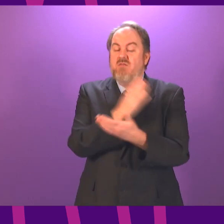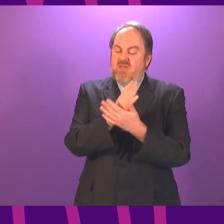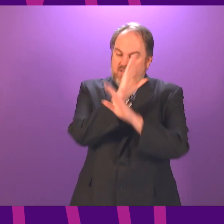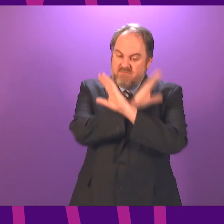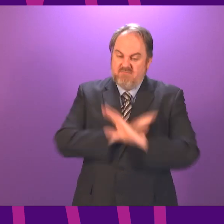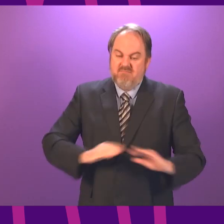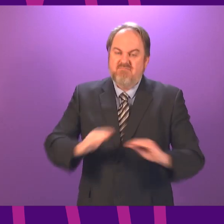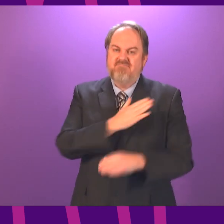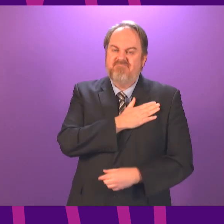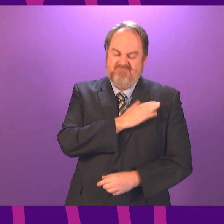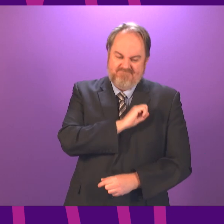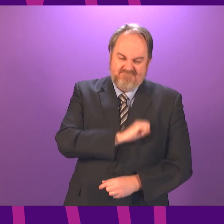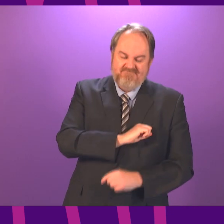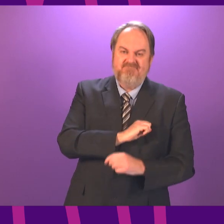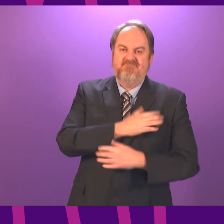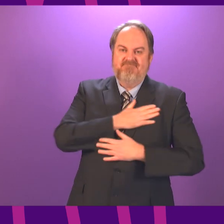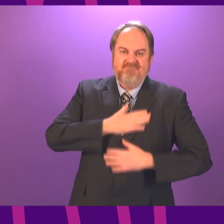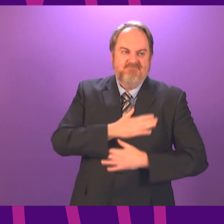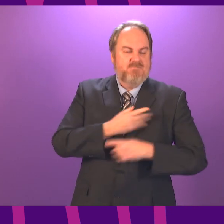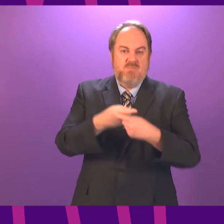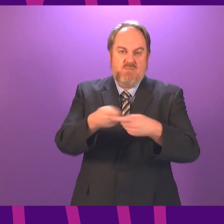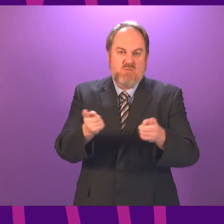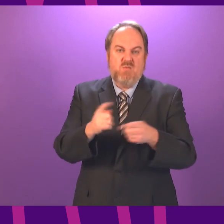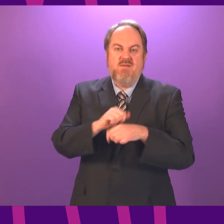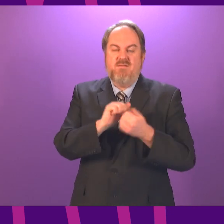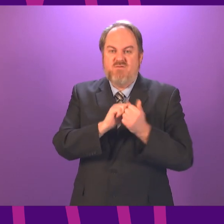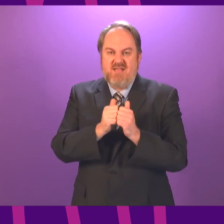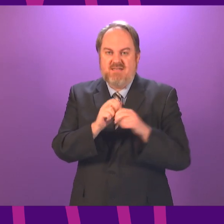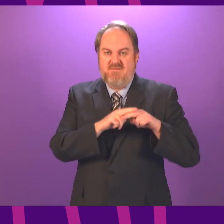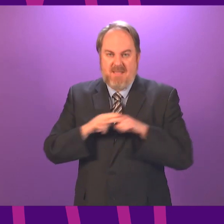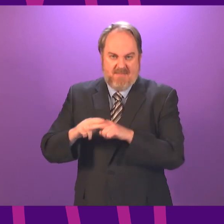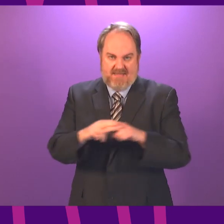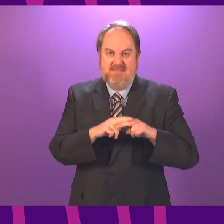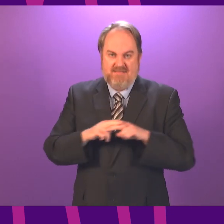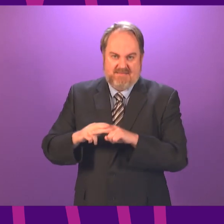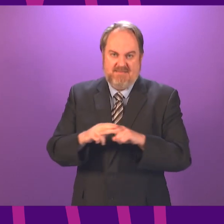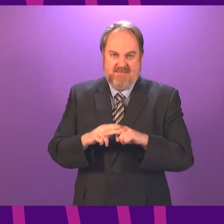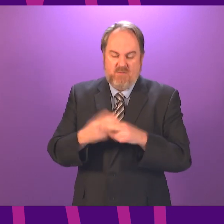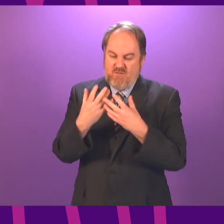who has lost someone. Every death from Covid is deeply regrettable, and for that reason it never feels quite right